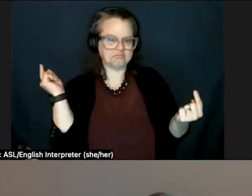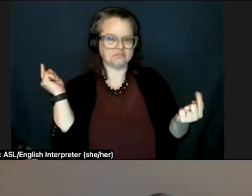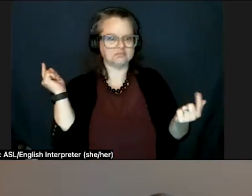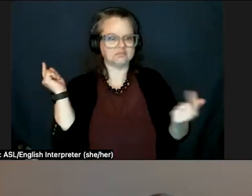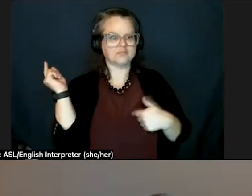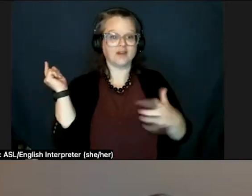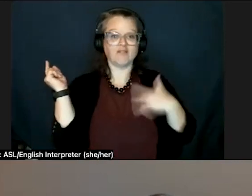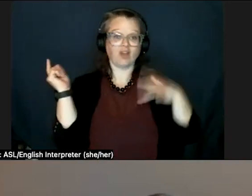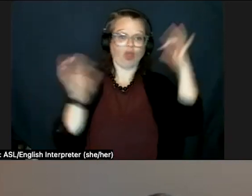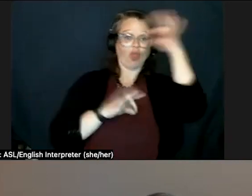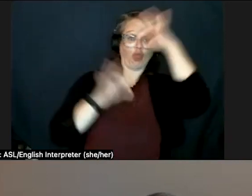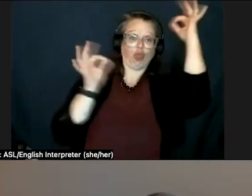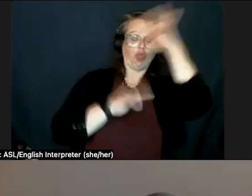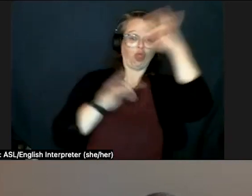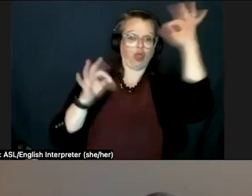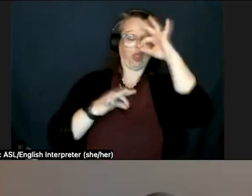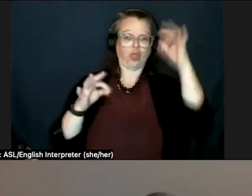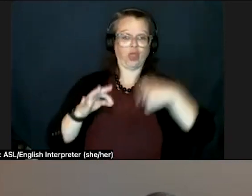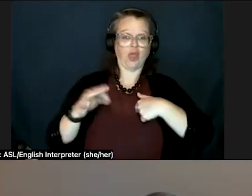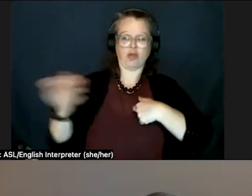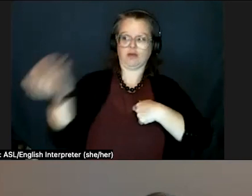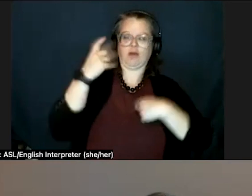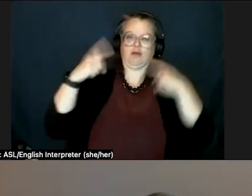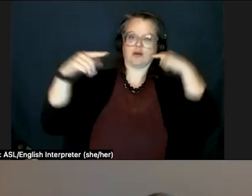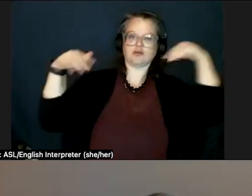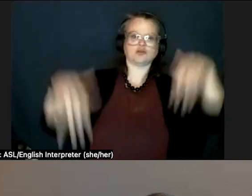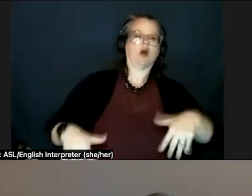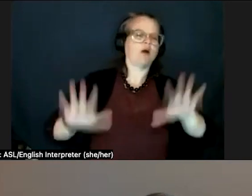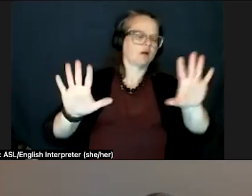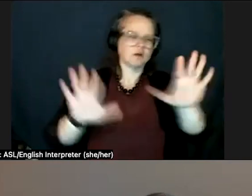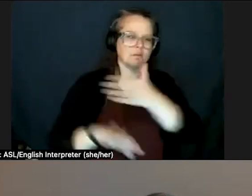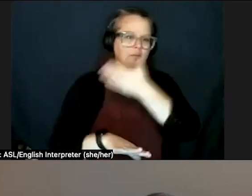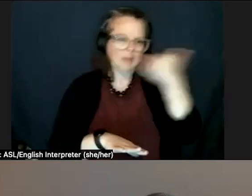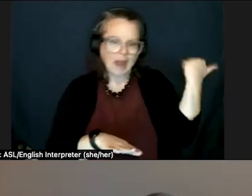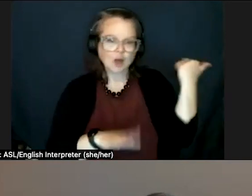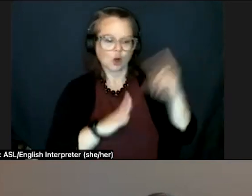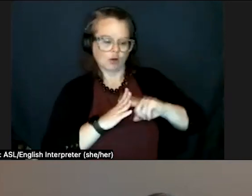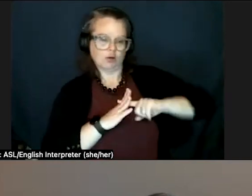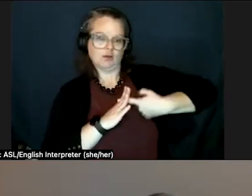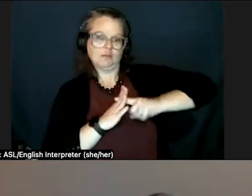talk about change first by identifying and trying to solve a problem. And a problem